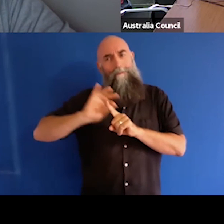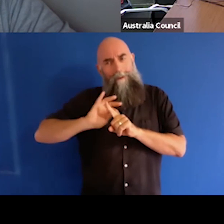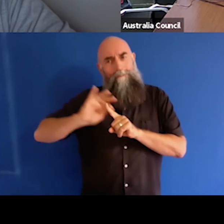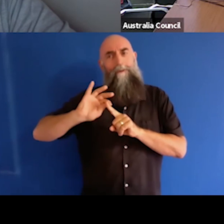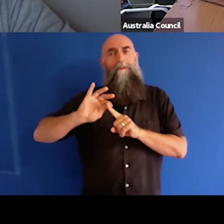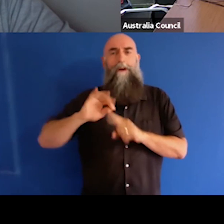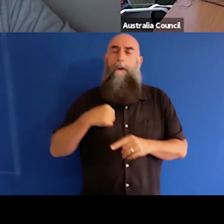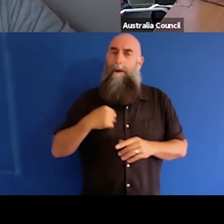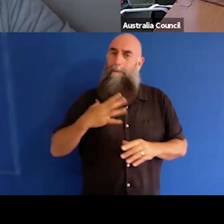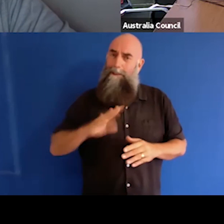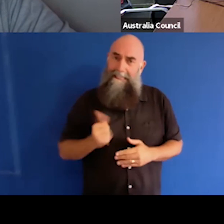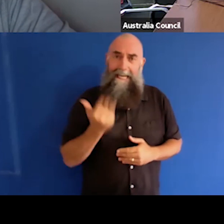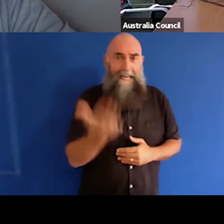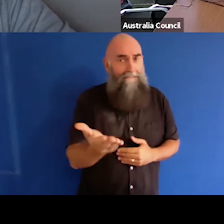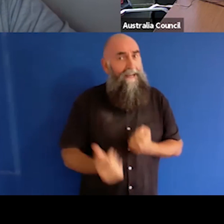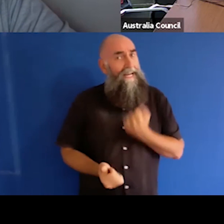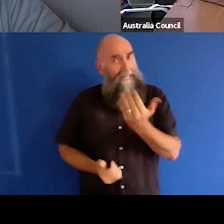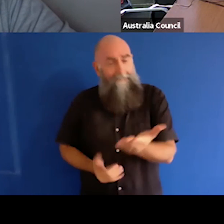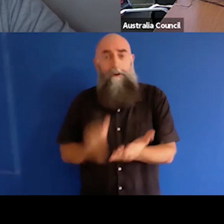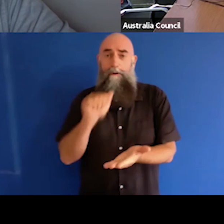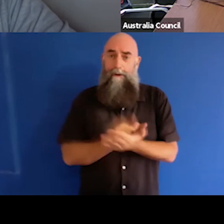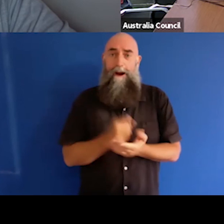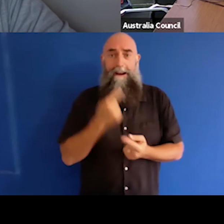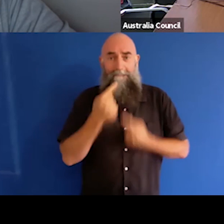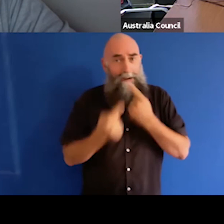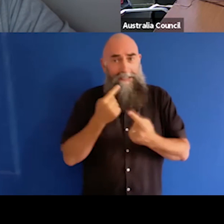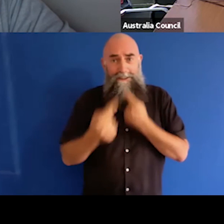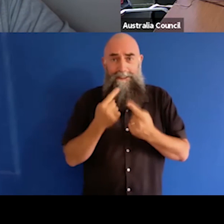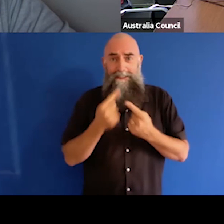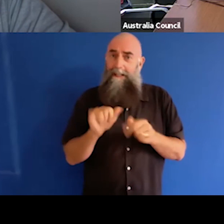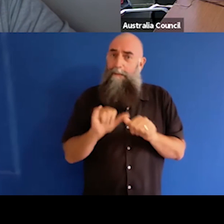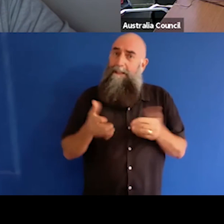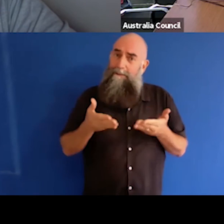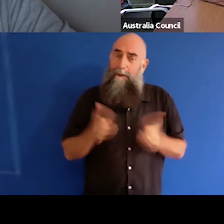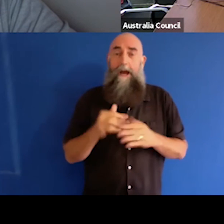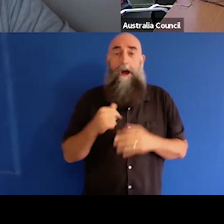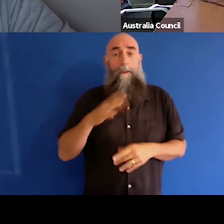information that we possibly can and I just want to thank you all very much for